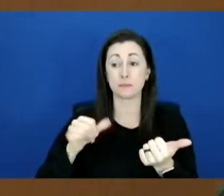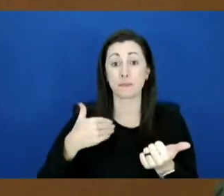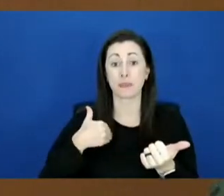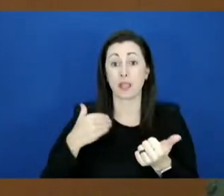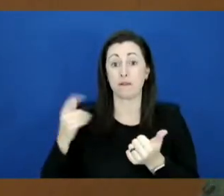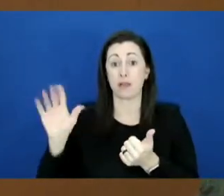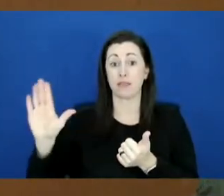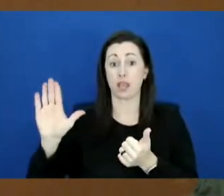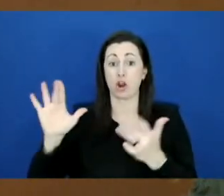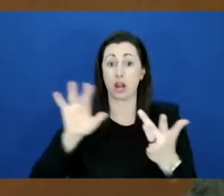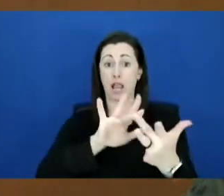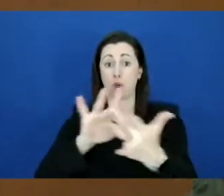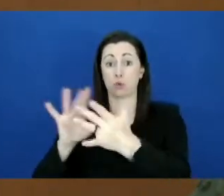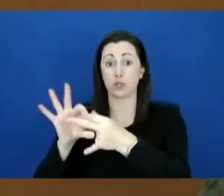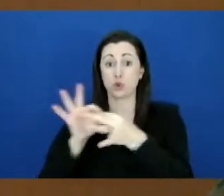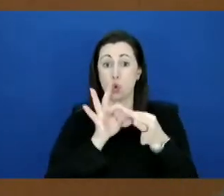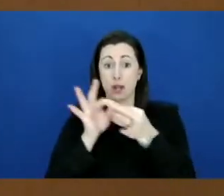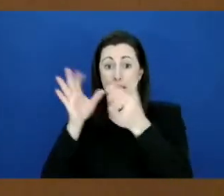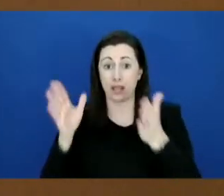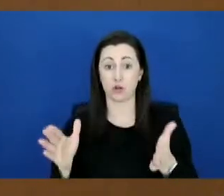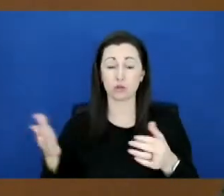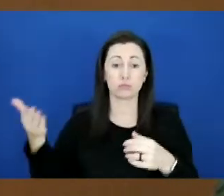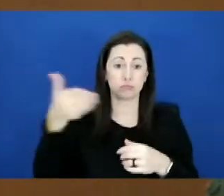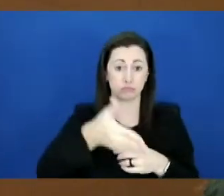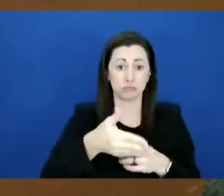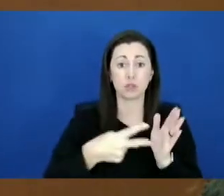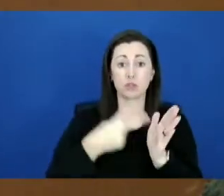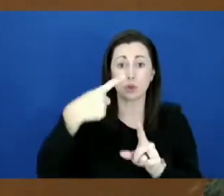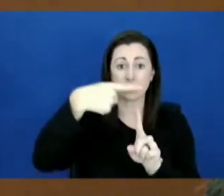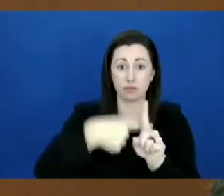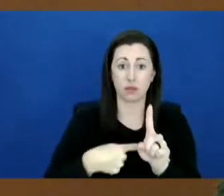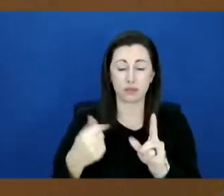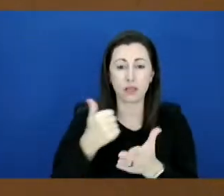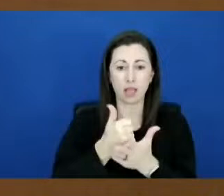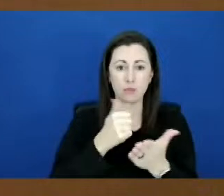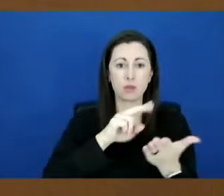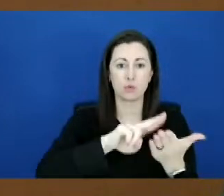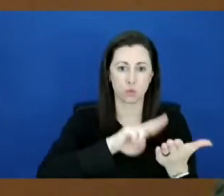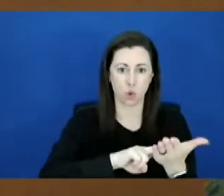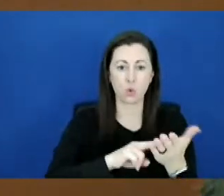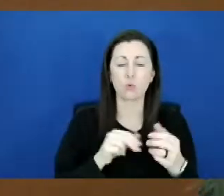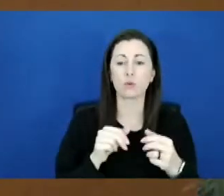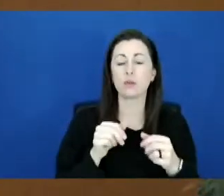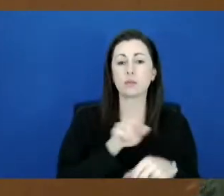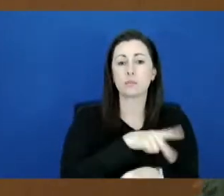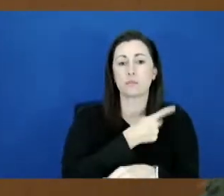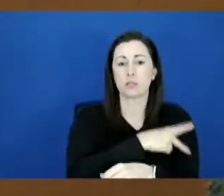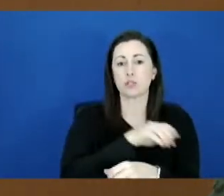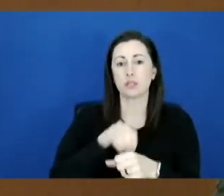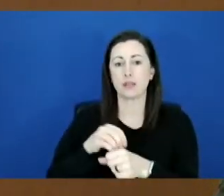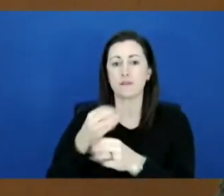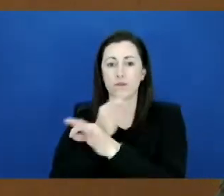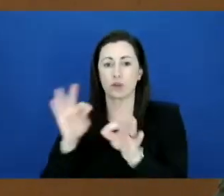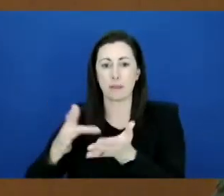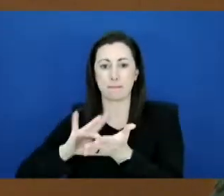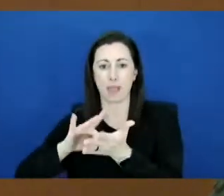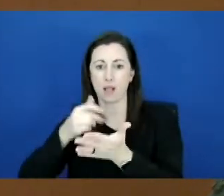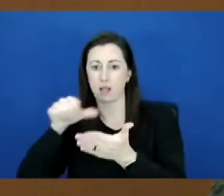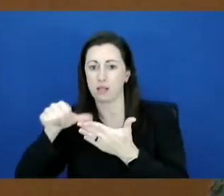ASSIST, THAT HAVE ONE OF THE OUTREACH COORDINATORS AT THE CLINIC TWICE A MONTH TO HELP